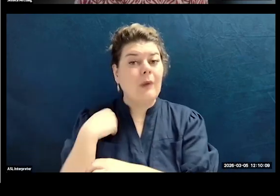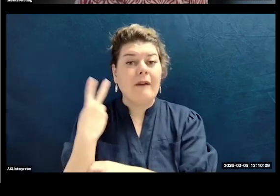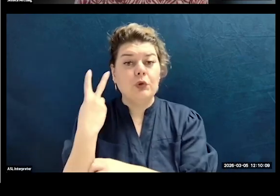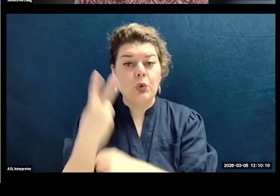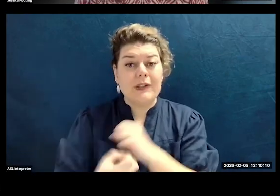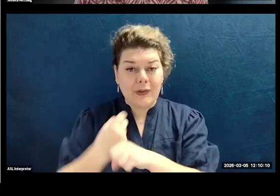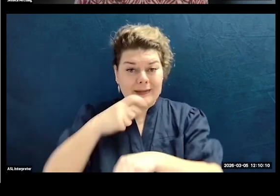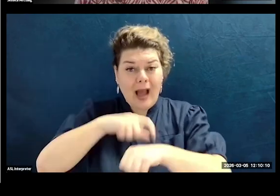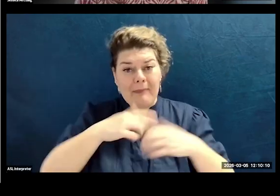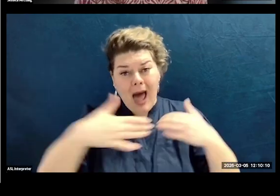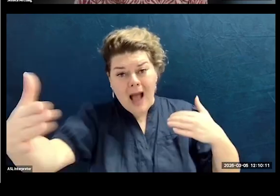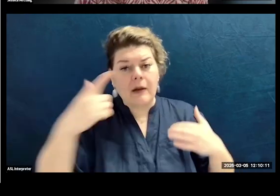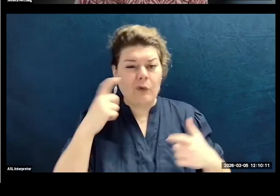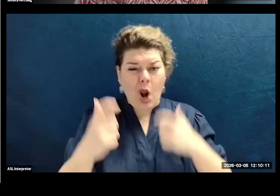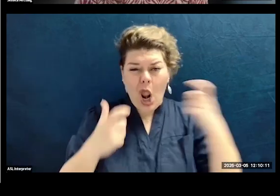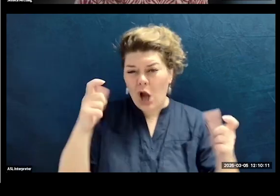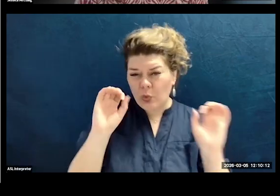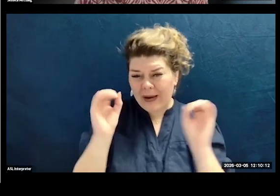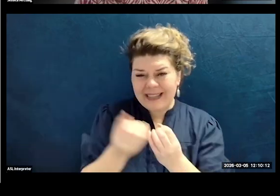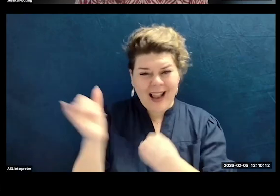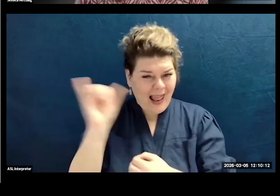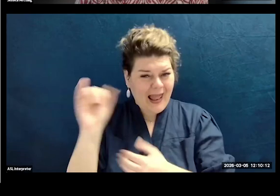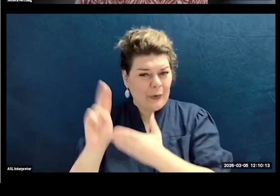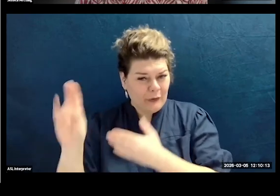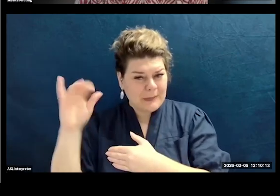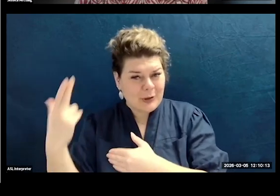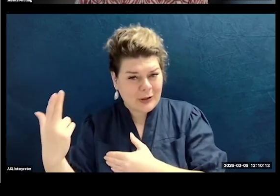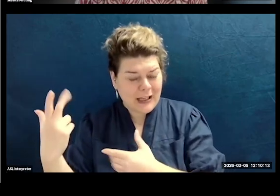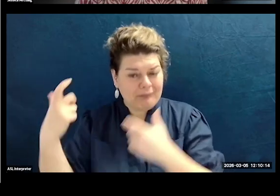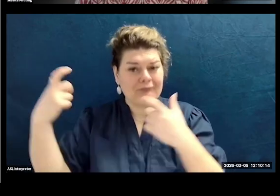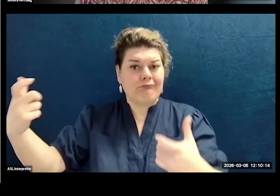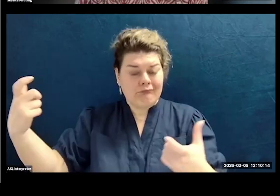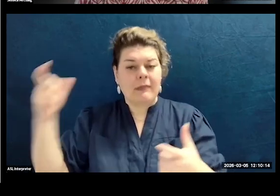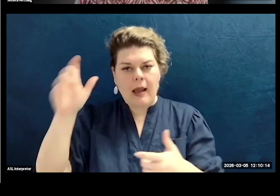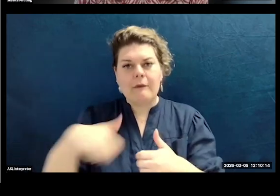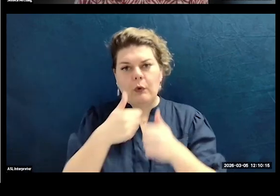for large organizations like the University of Michigan to come into compliance with this standard.